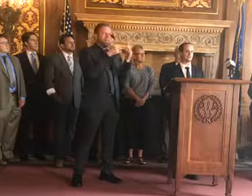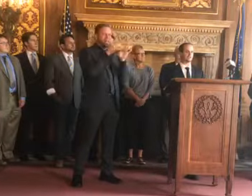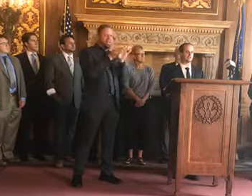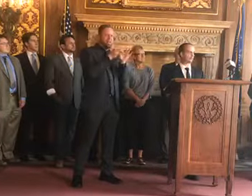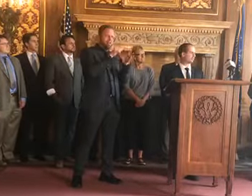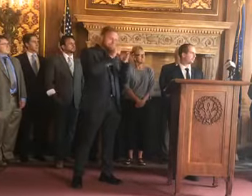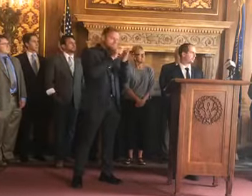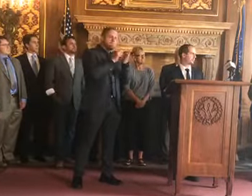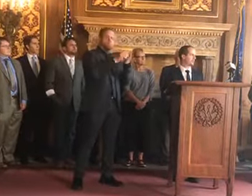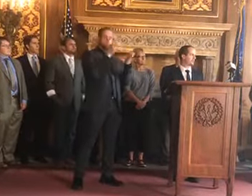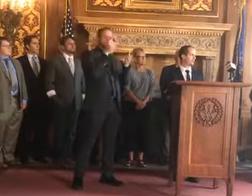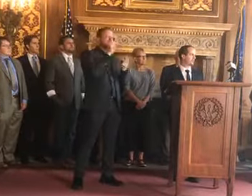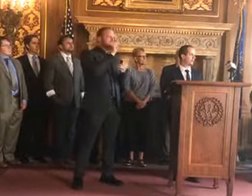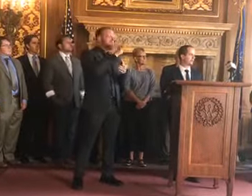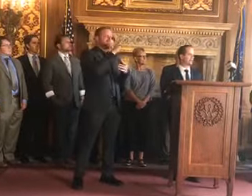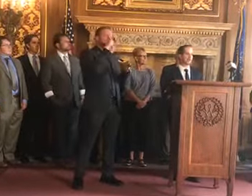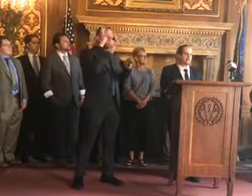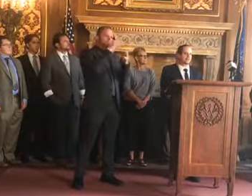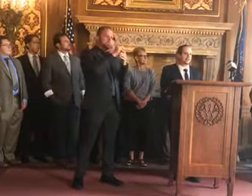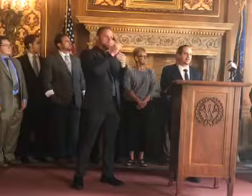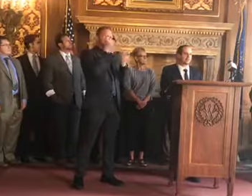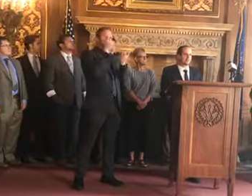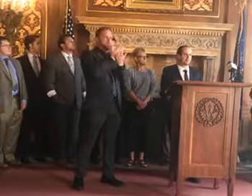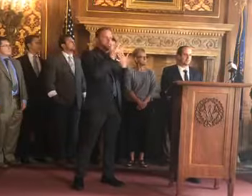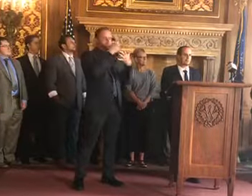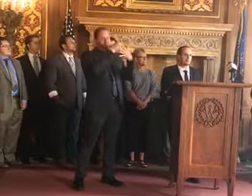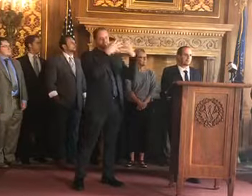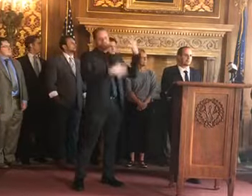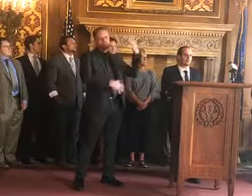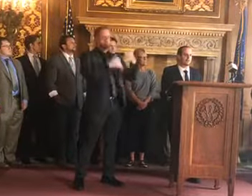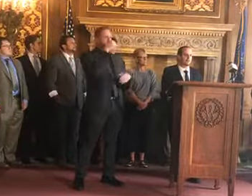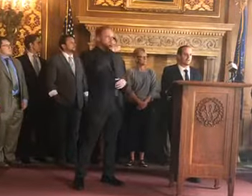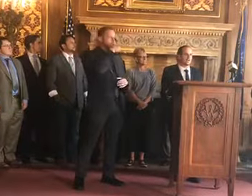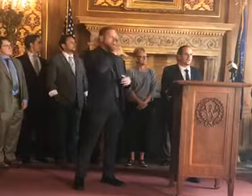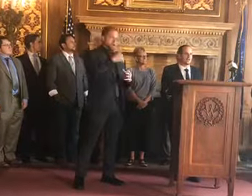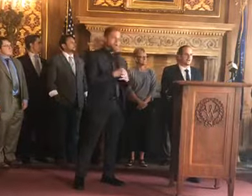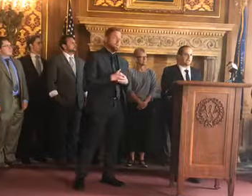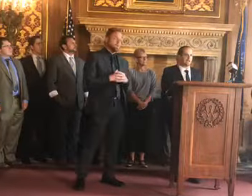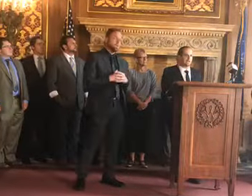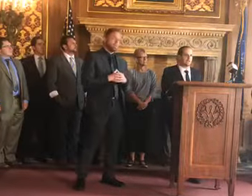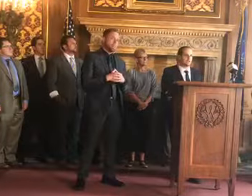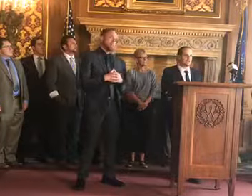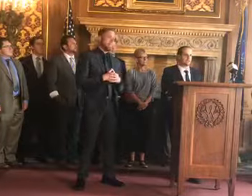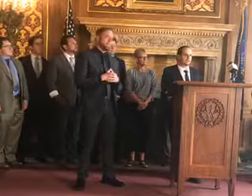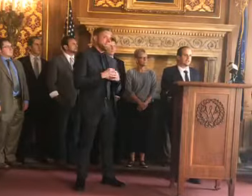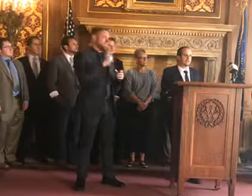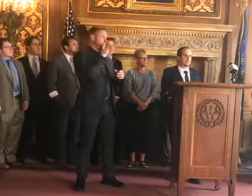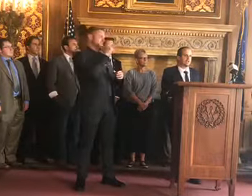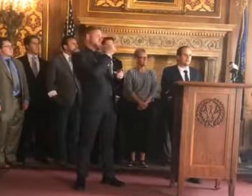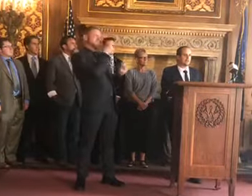force and has continued to head up those efforts and will be here speaking on behalf of the